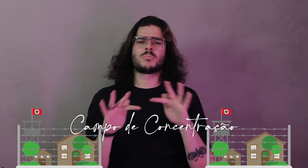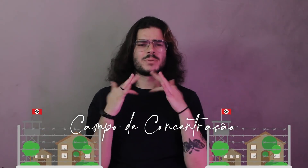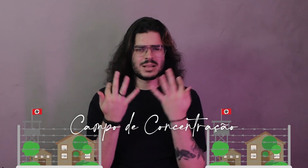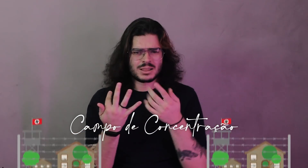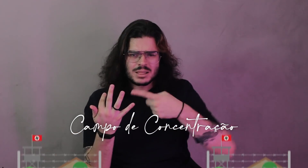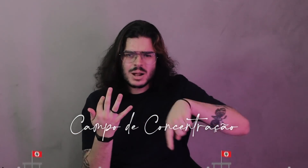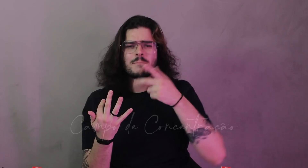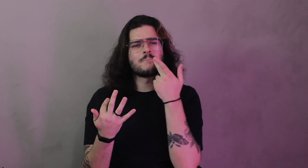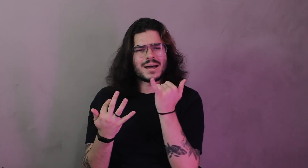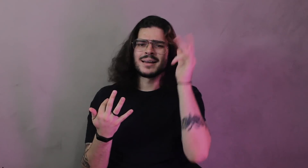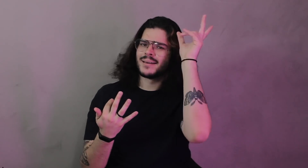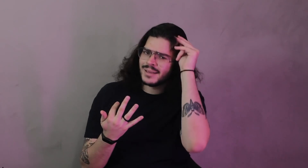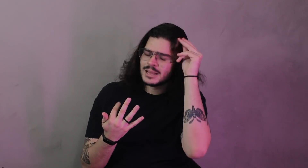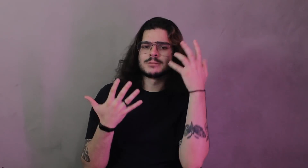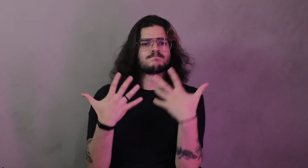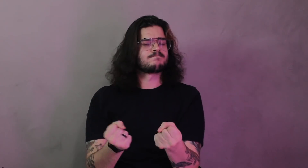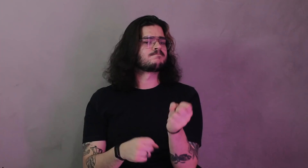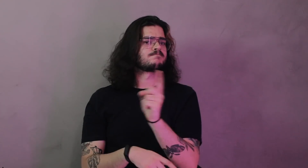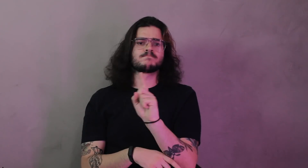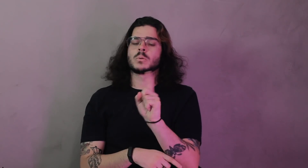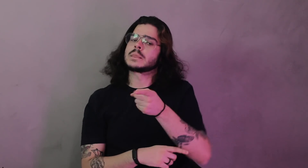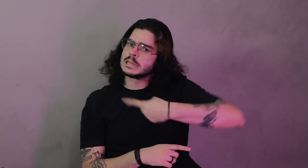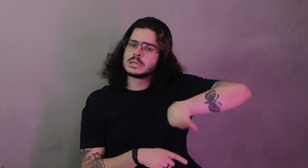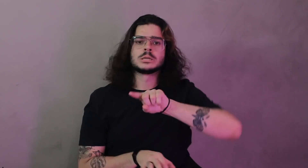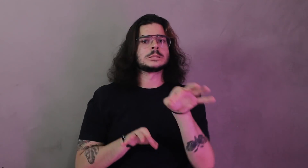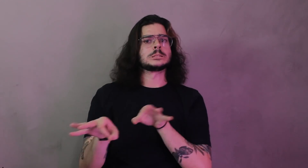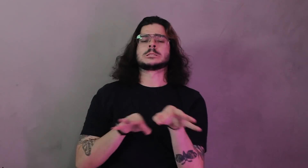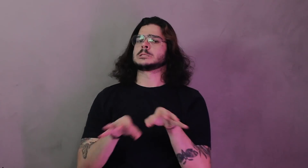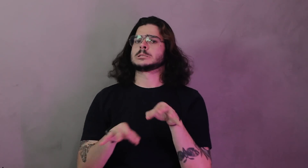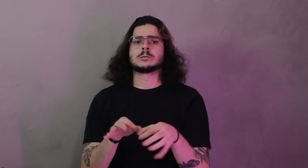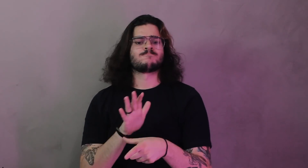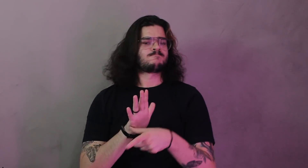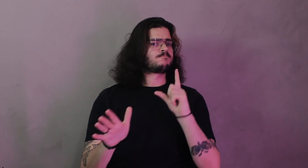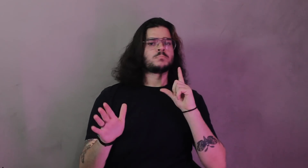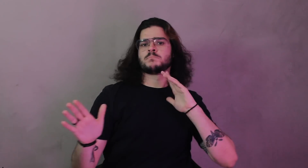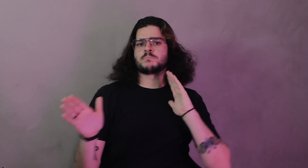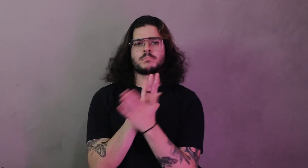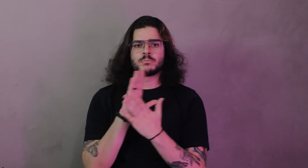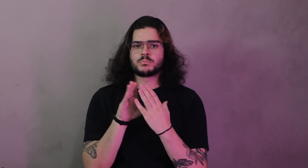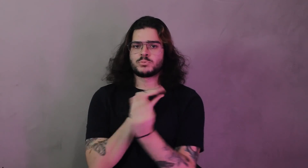The parents did not accept and anticipated the escape.